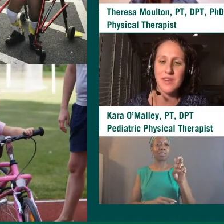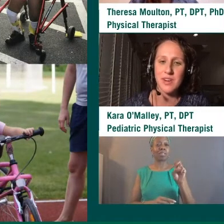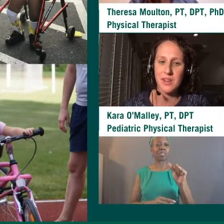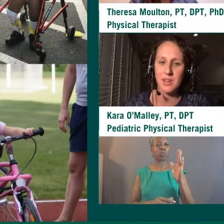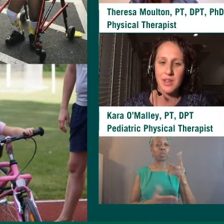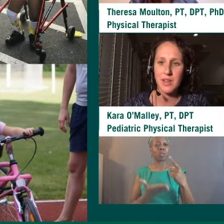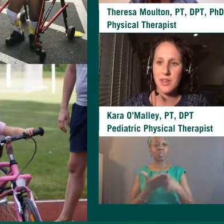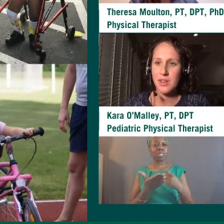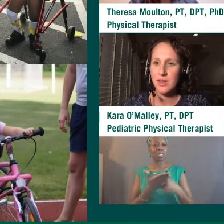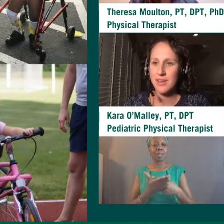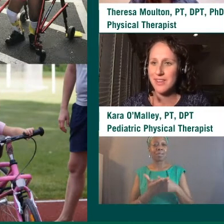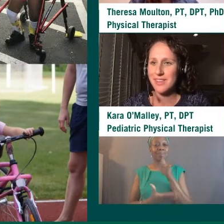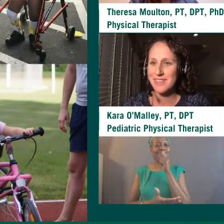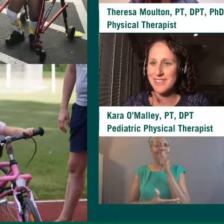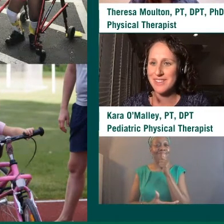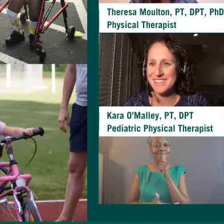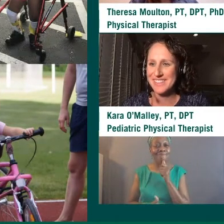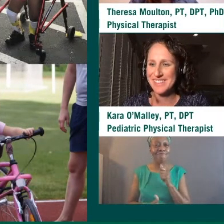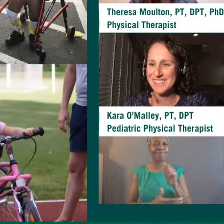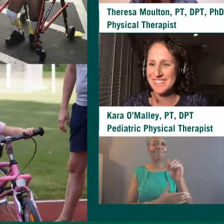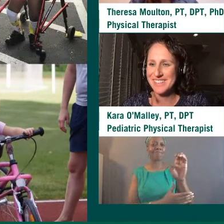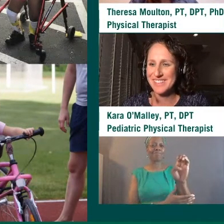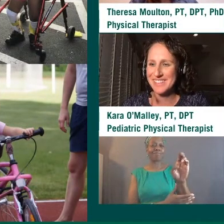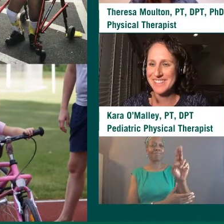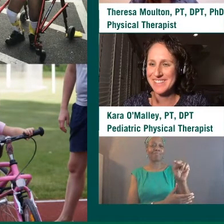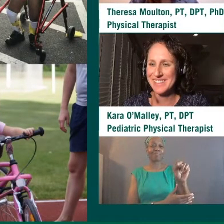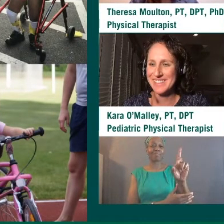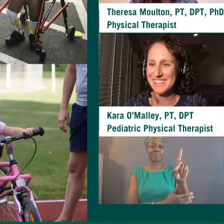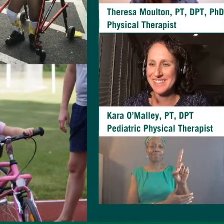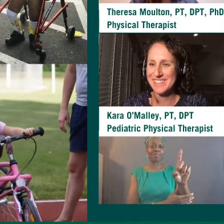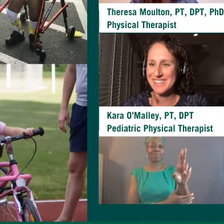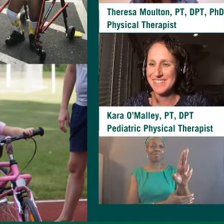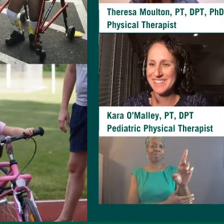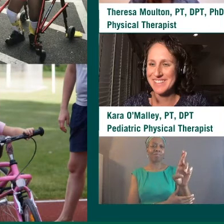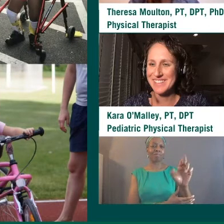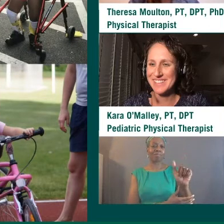Yeah, and I get to talk about one of the most important muscles in our body, which is our heart.